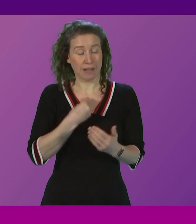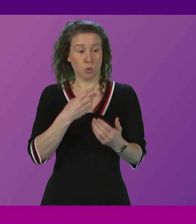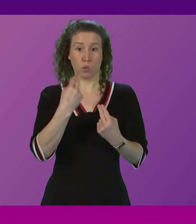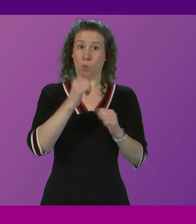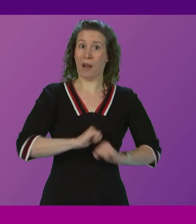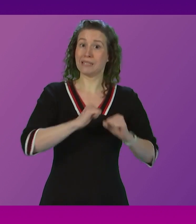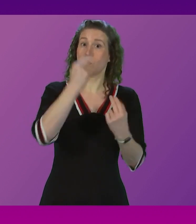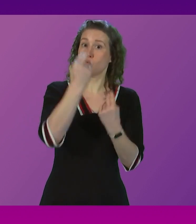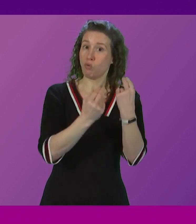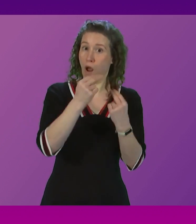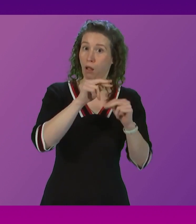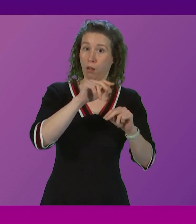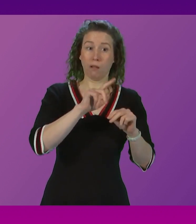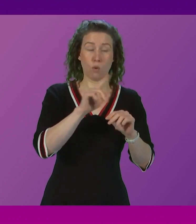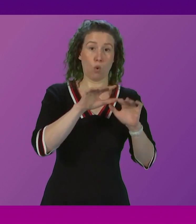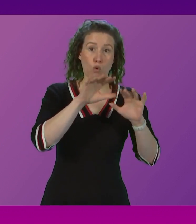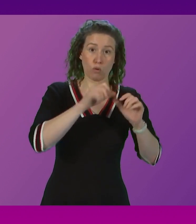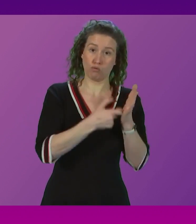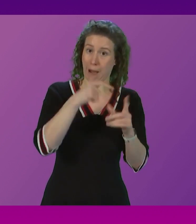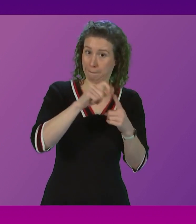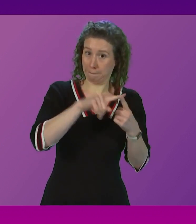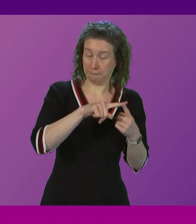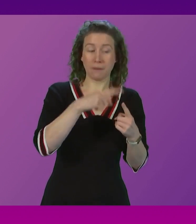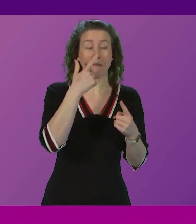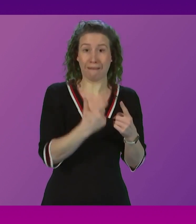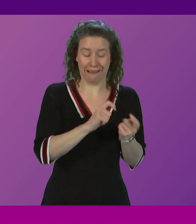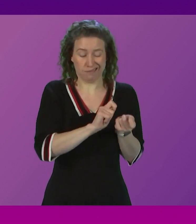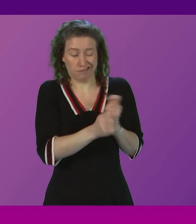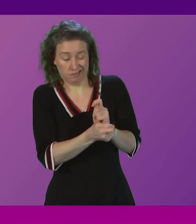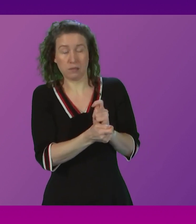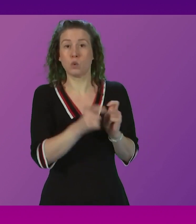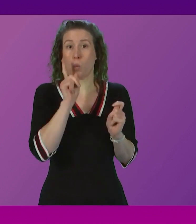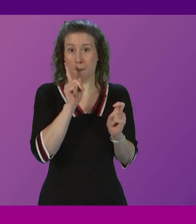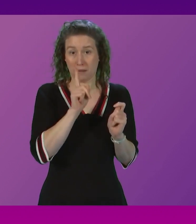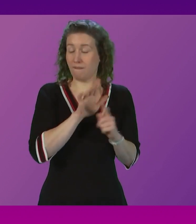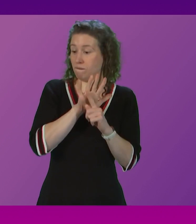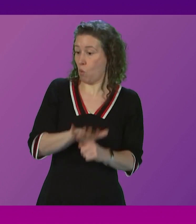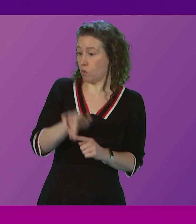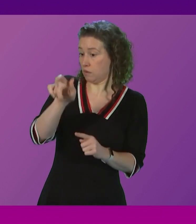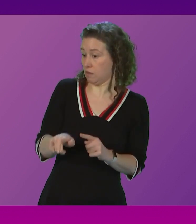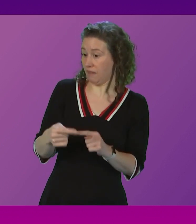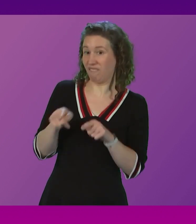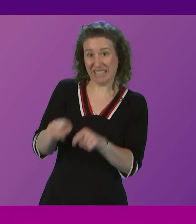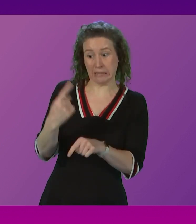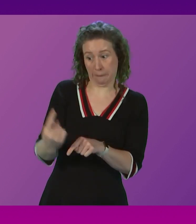are a woman and can force a victim to call them “she”. Why did the First Minister vote for that?